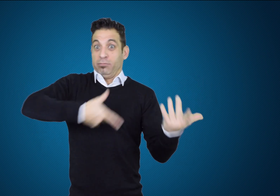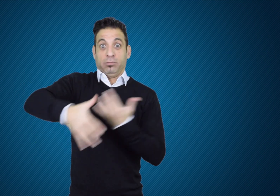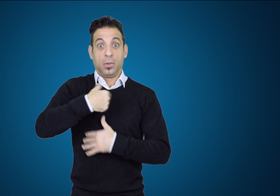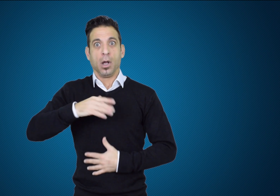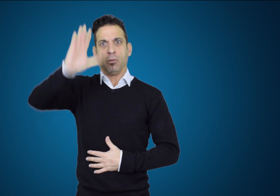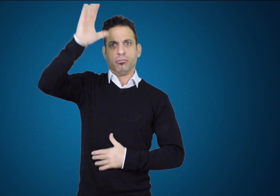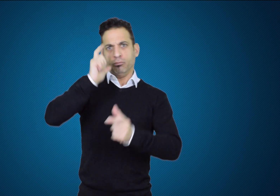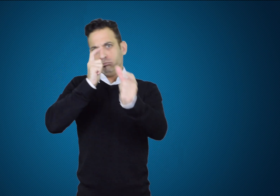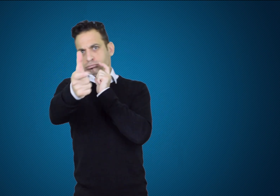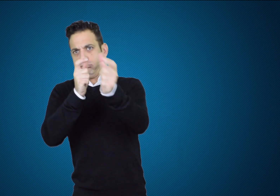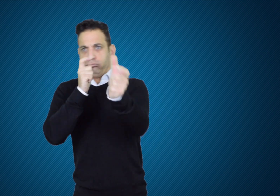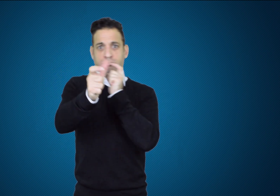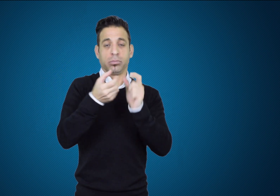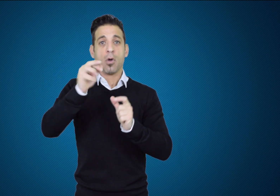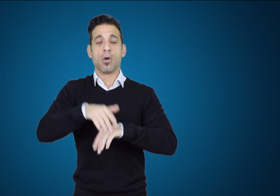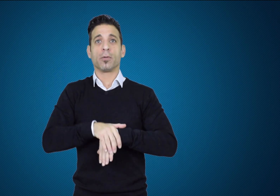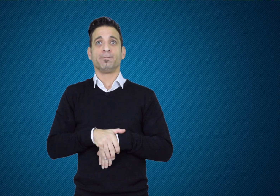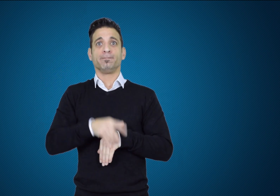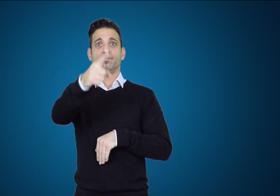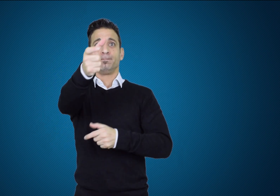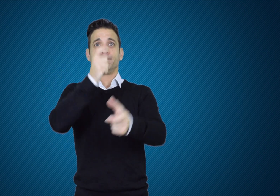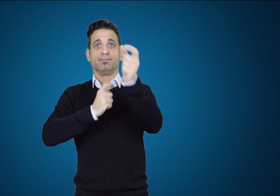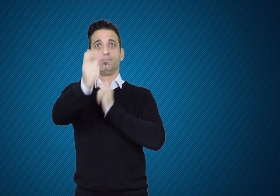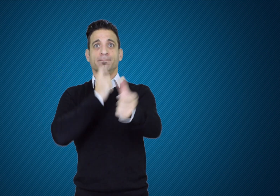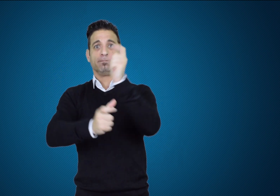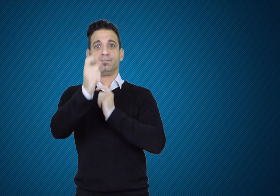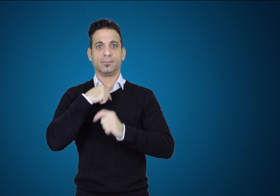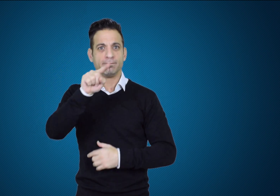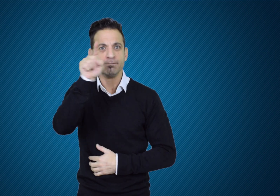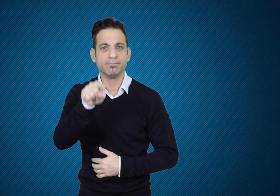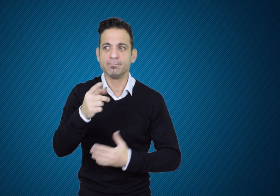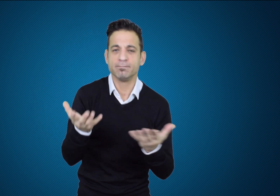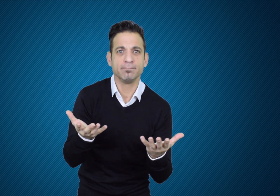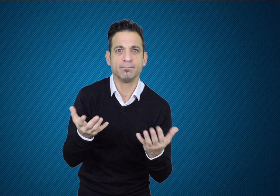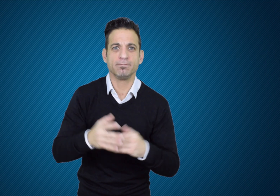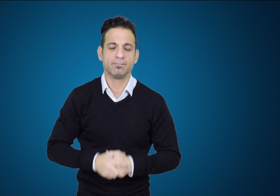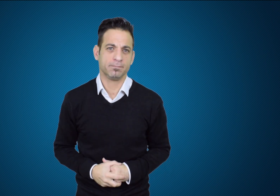to participate in the Extraordinary Congress?